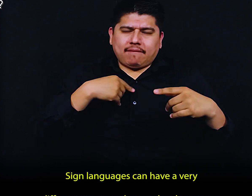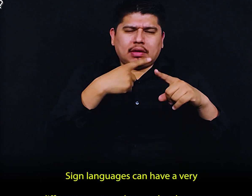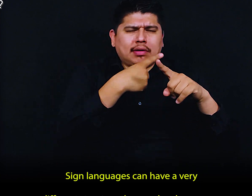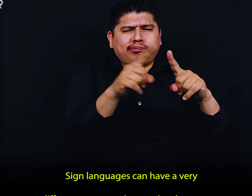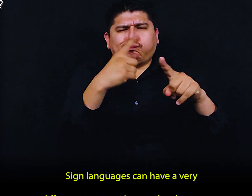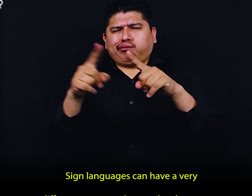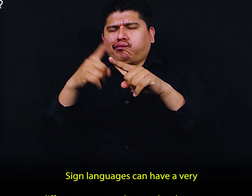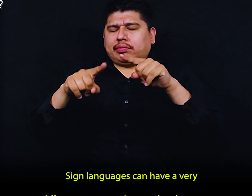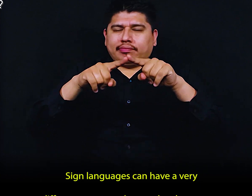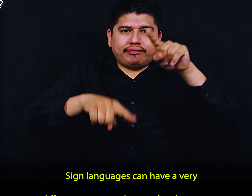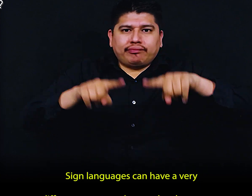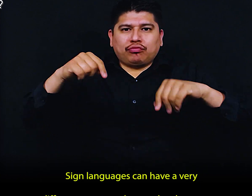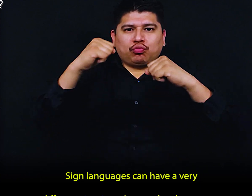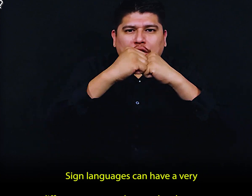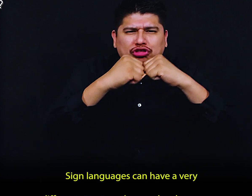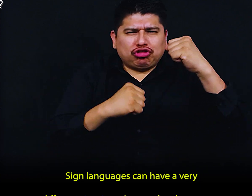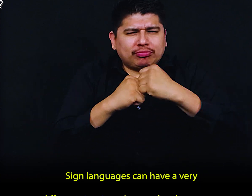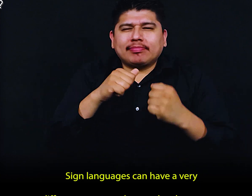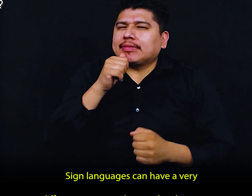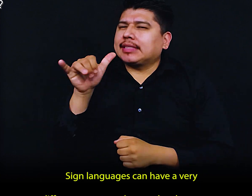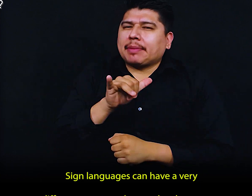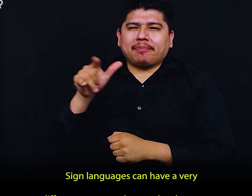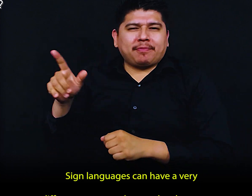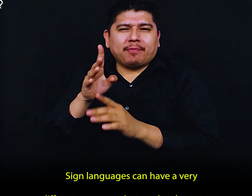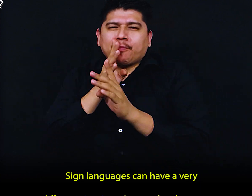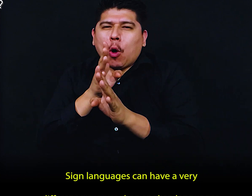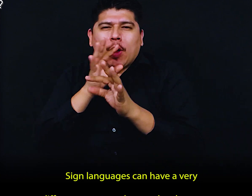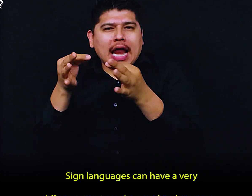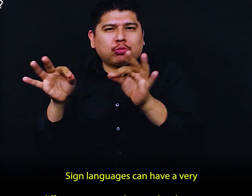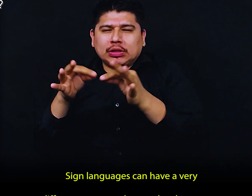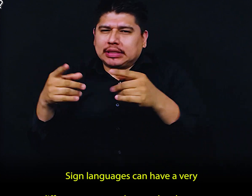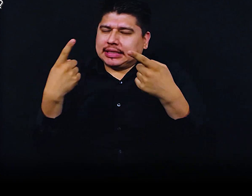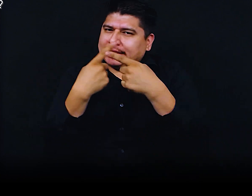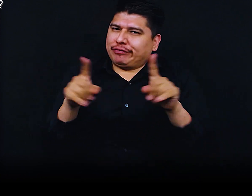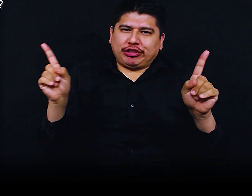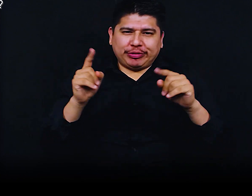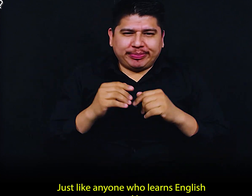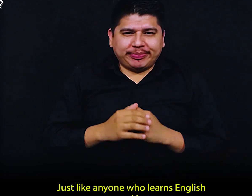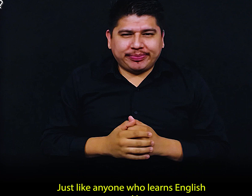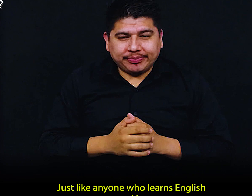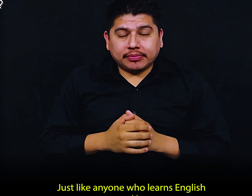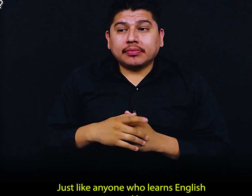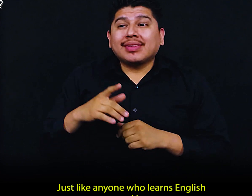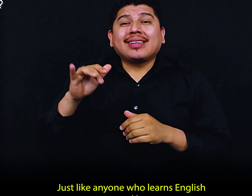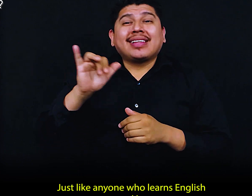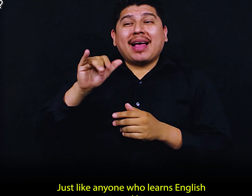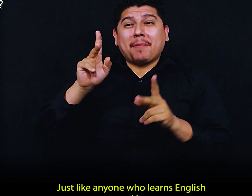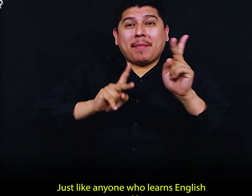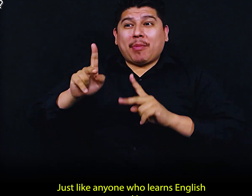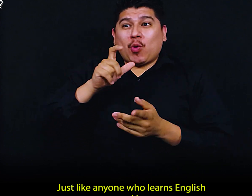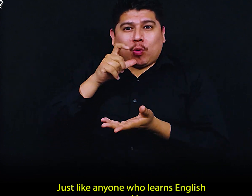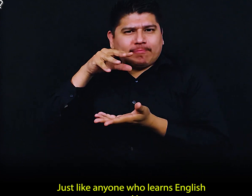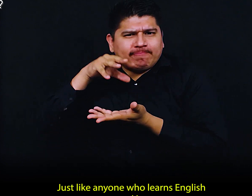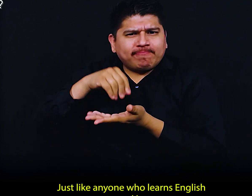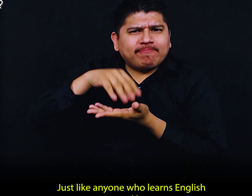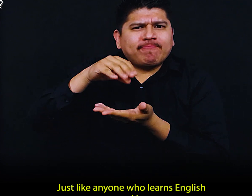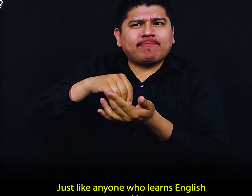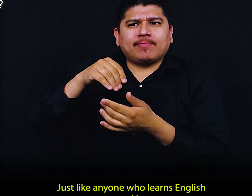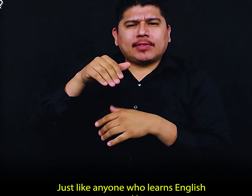Sign languages can have a very different structure than spoken languages. Just like anyone who learns English as a second language,